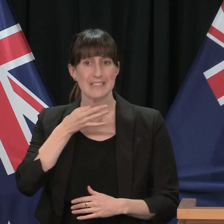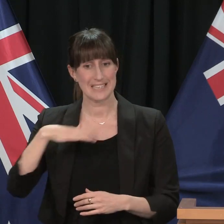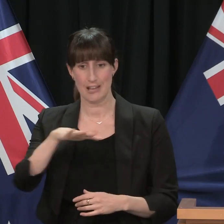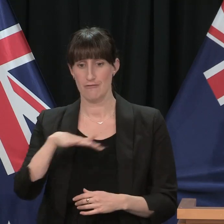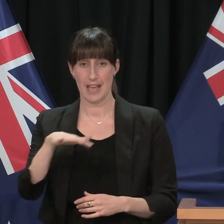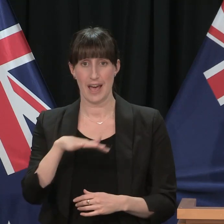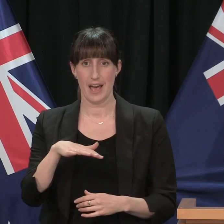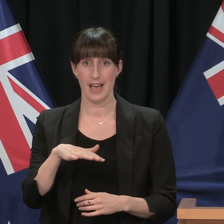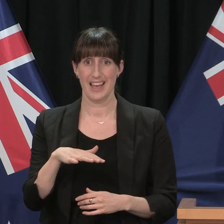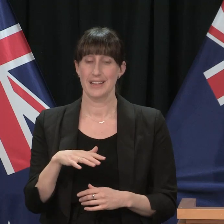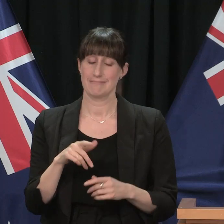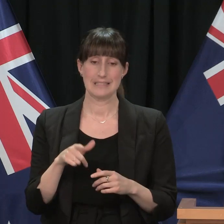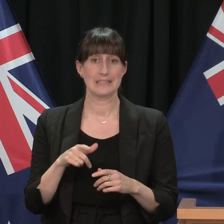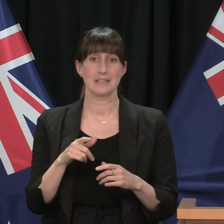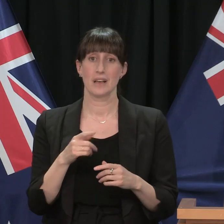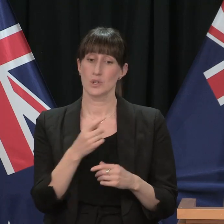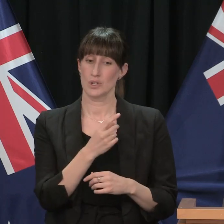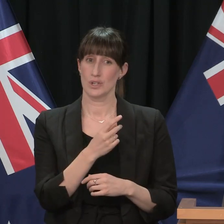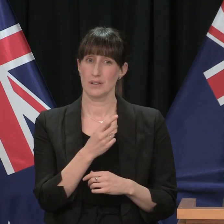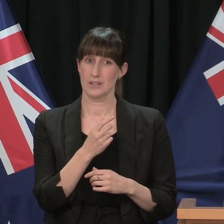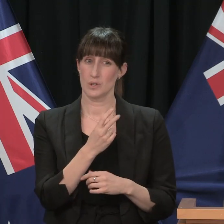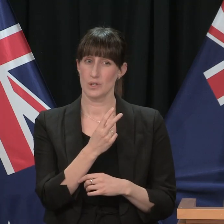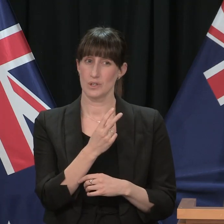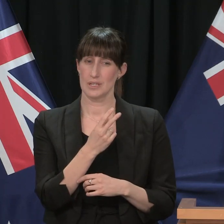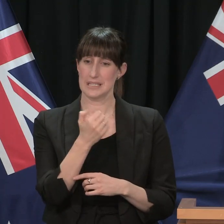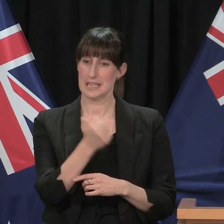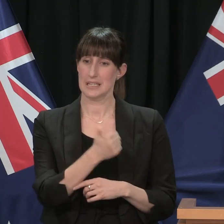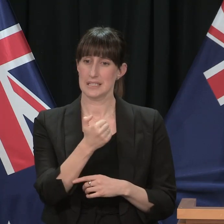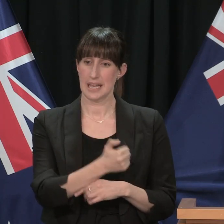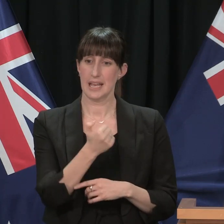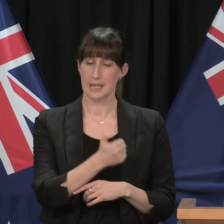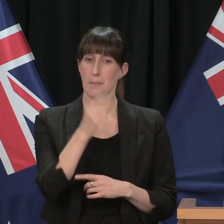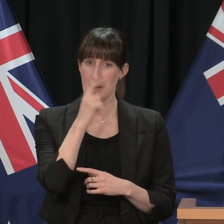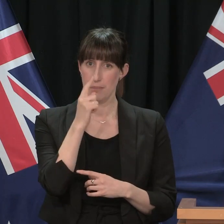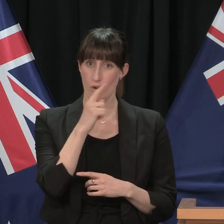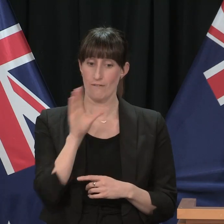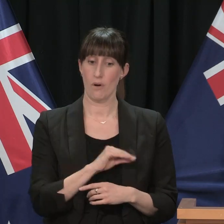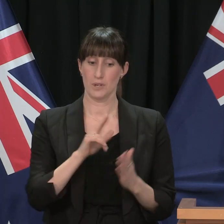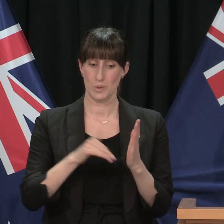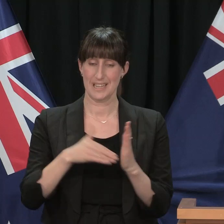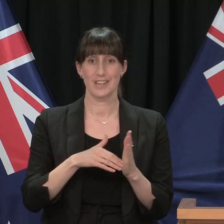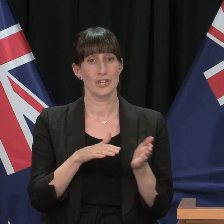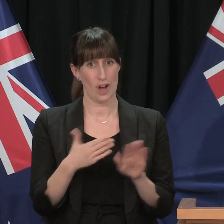in our - own experience 16 of our 22 COVID-related deaths